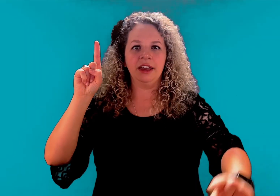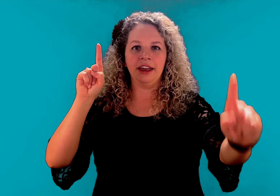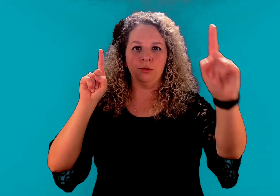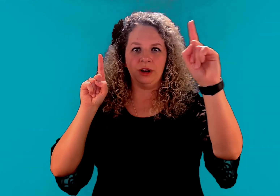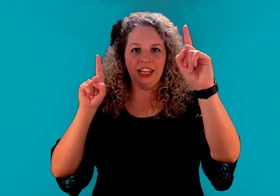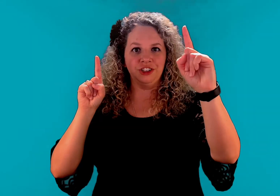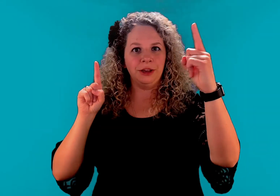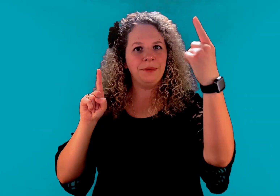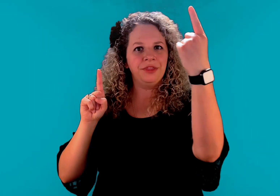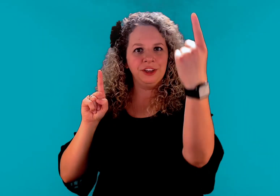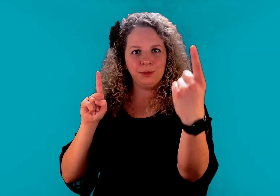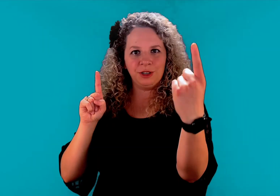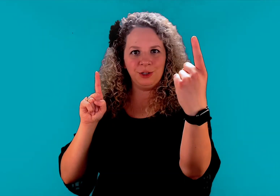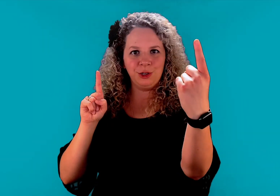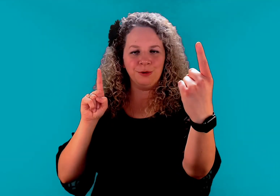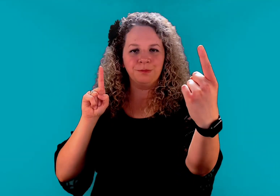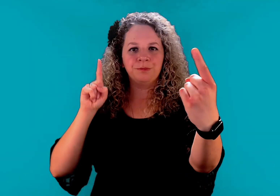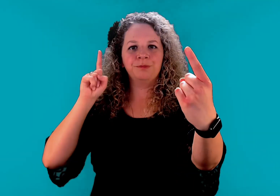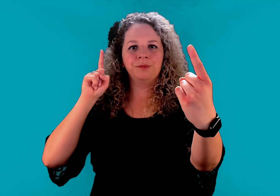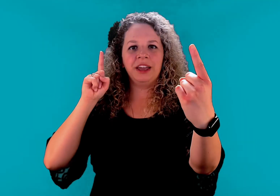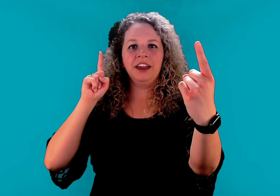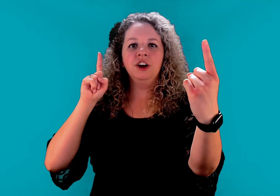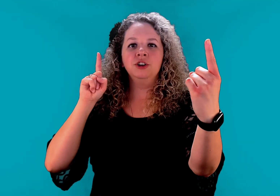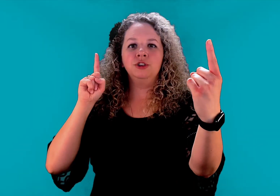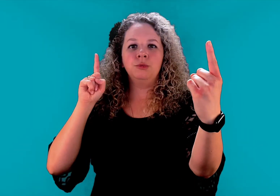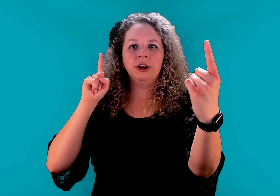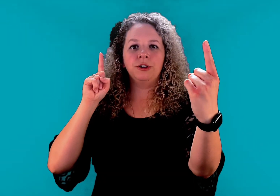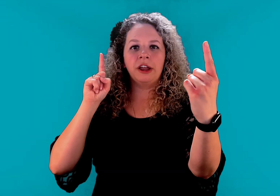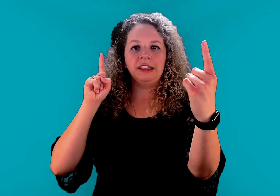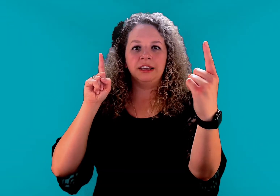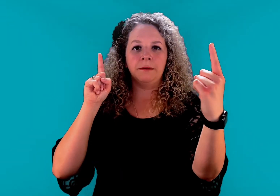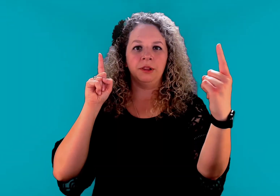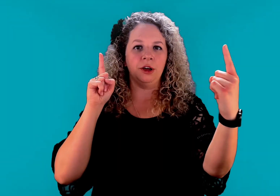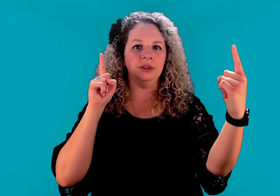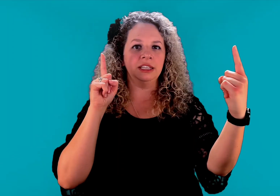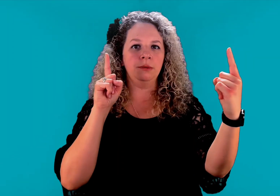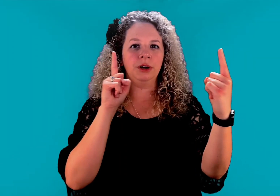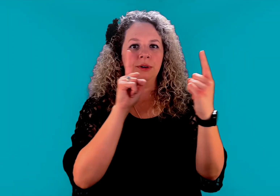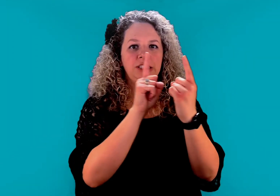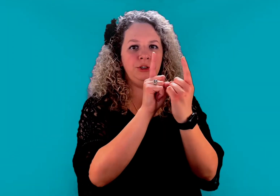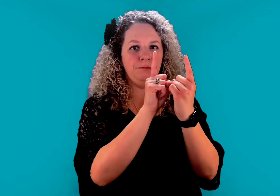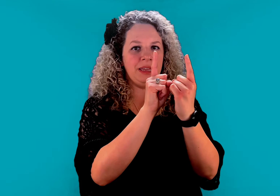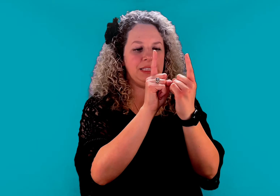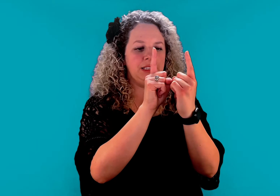And 1 handshape, this 1 is you. Okay, so we're going to come close and we're going to meet.